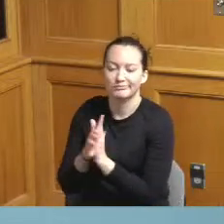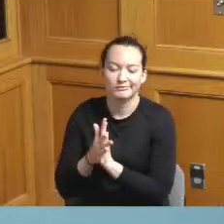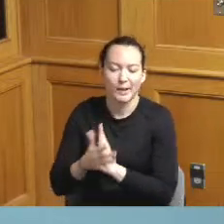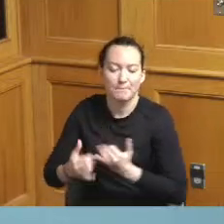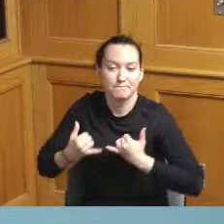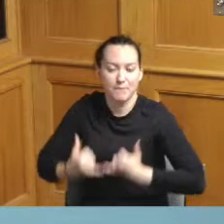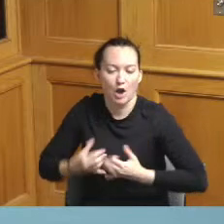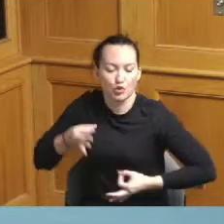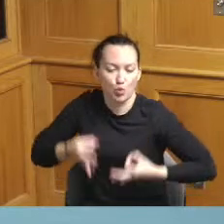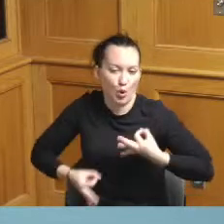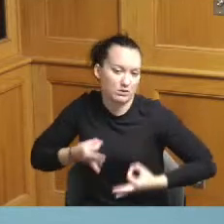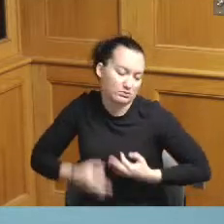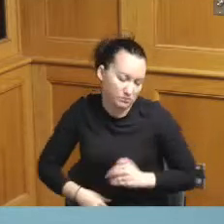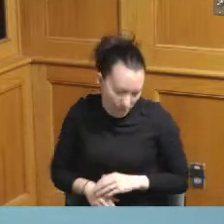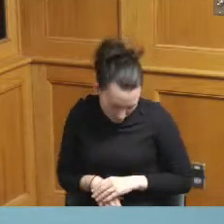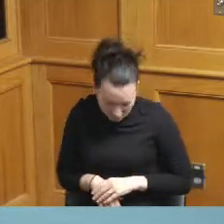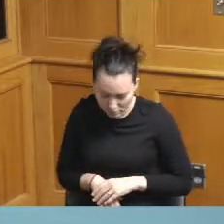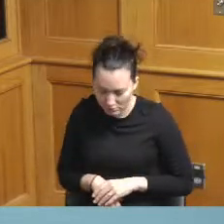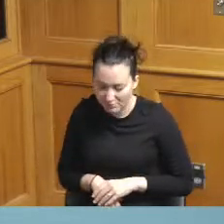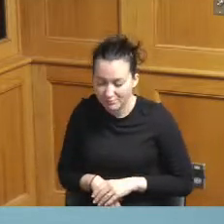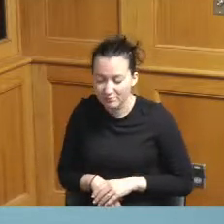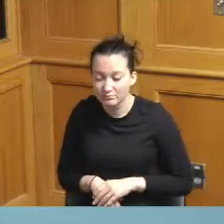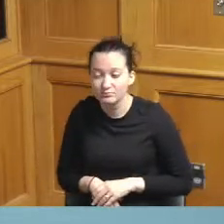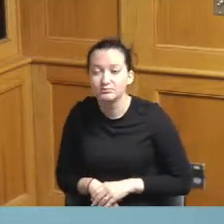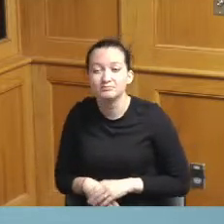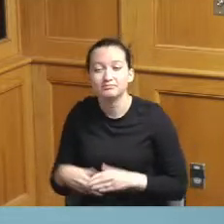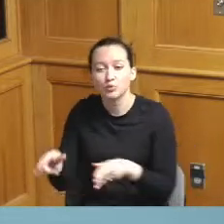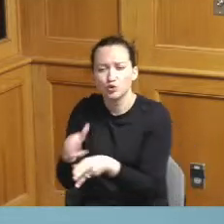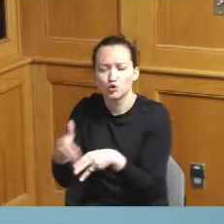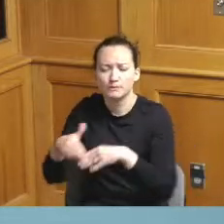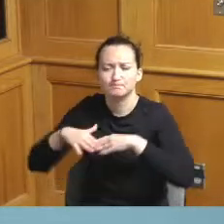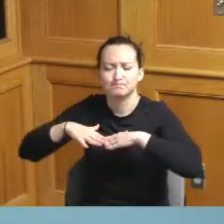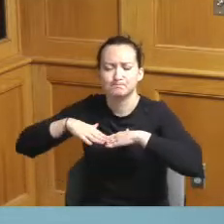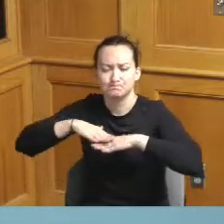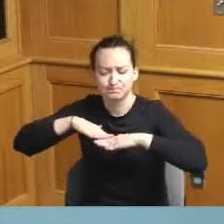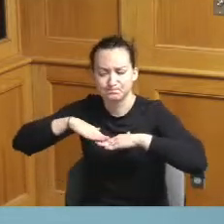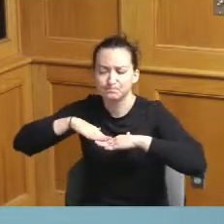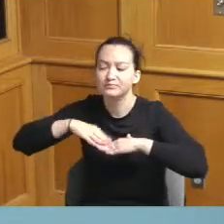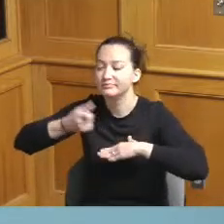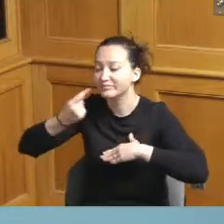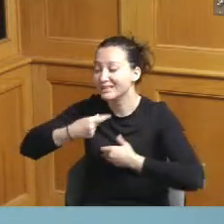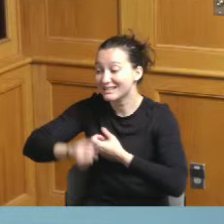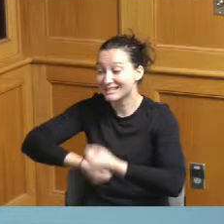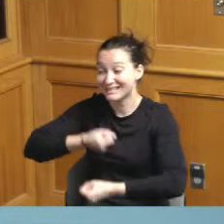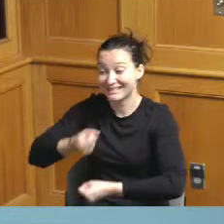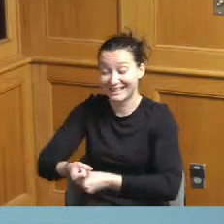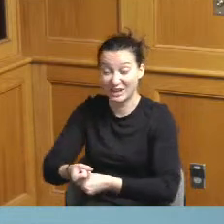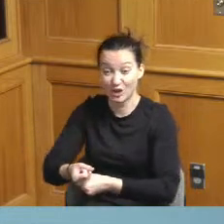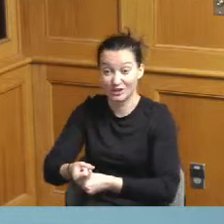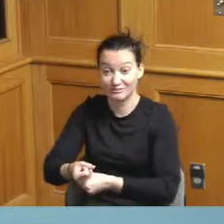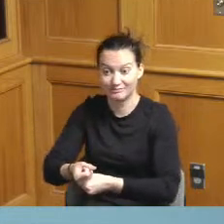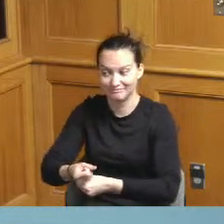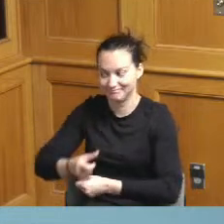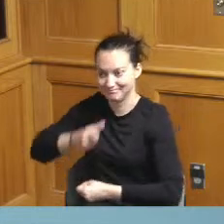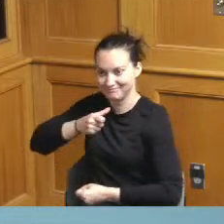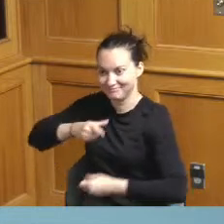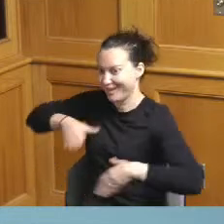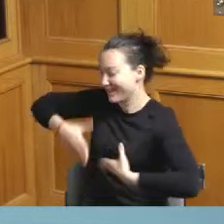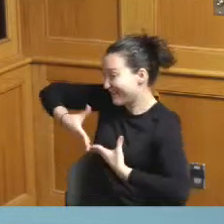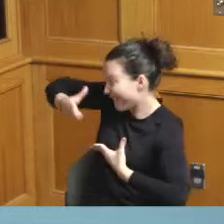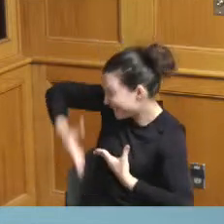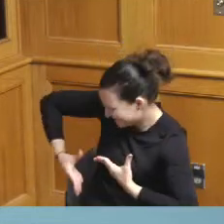for us so just as a little bit of an overview although the year has not yet ended we are